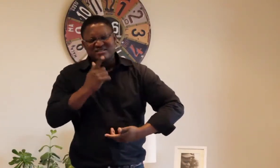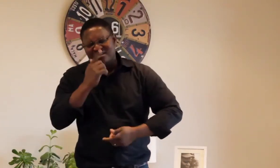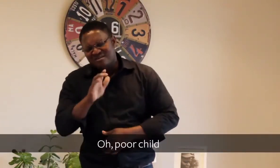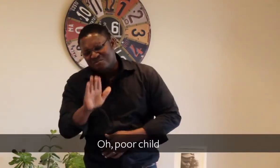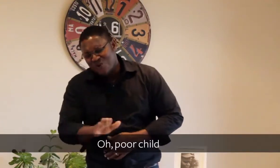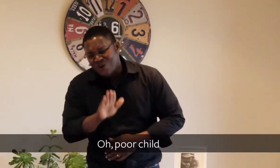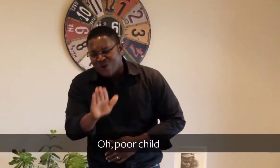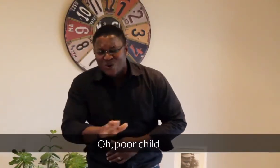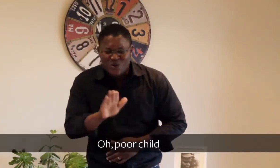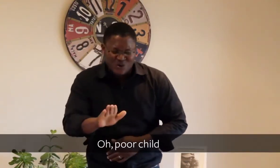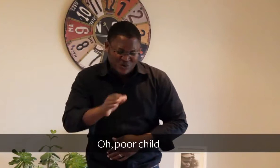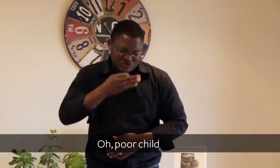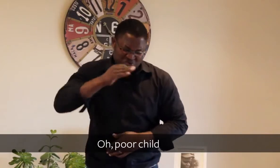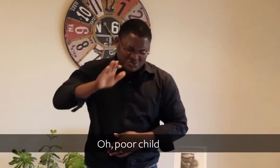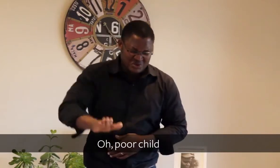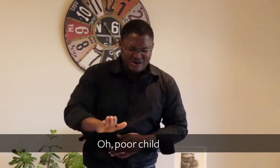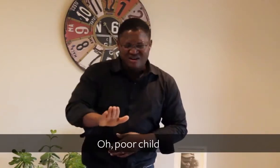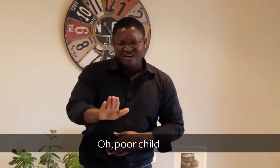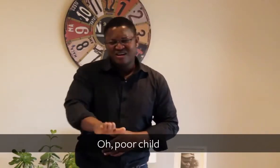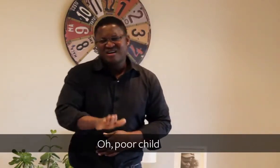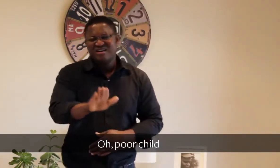Oh, poor child.